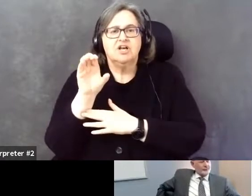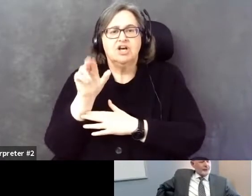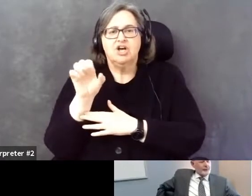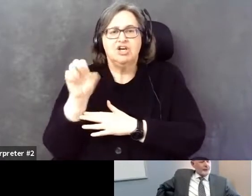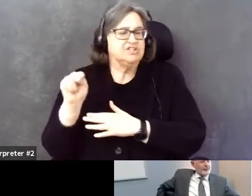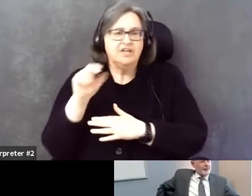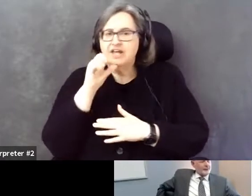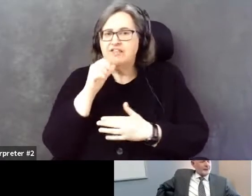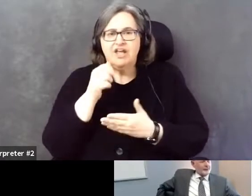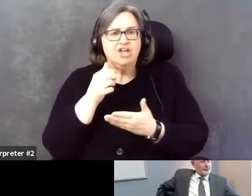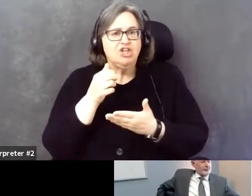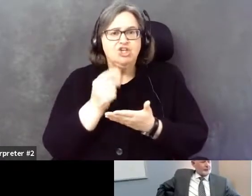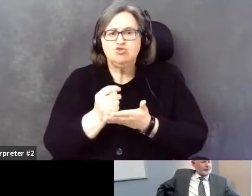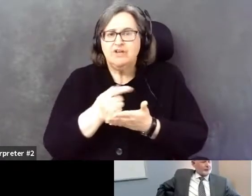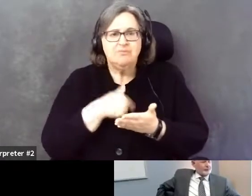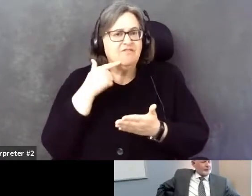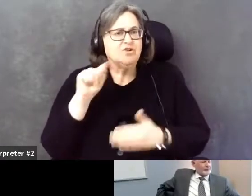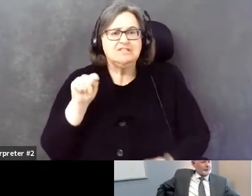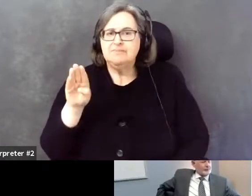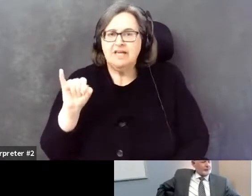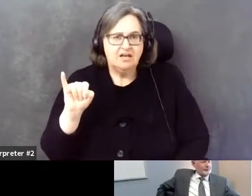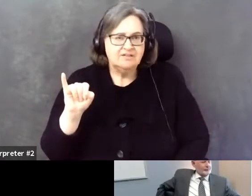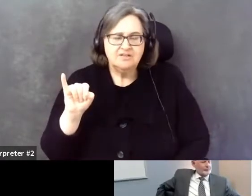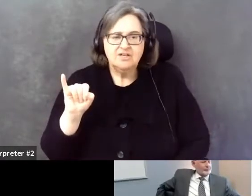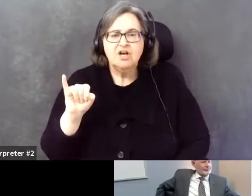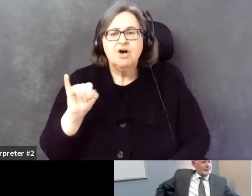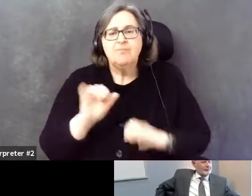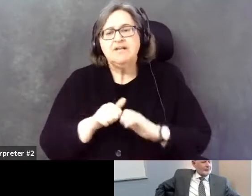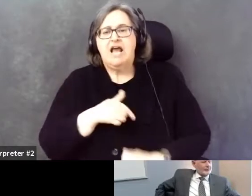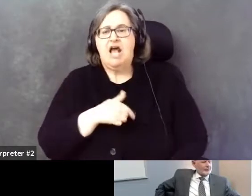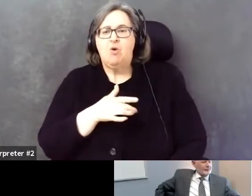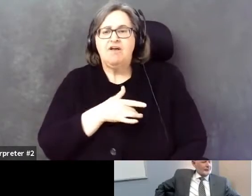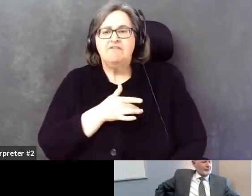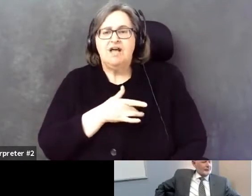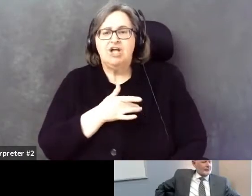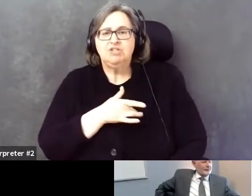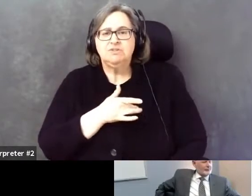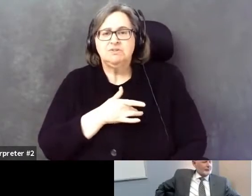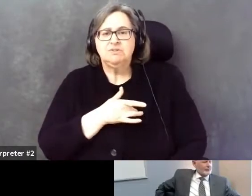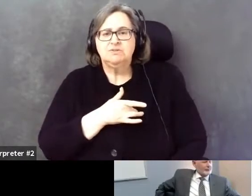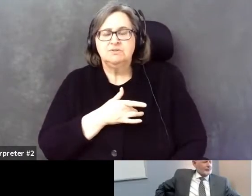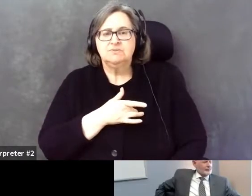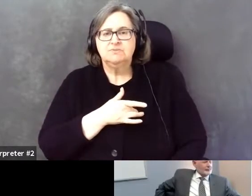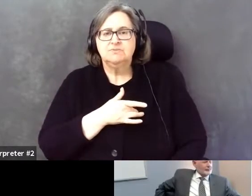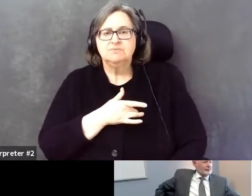traumatic brain injury. How I felt was